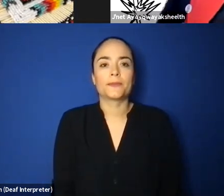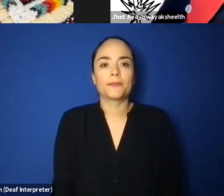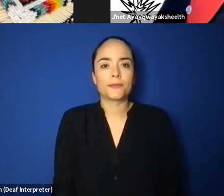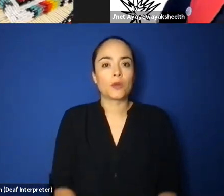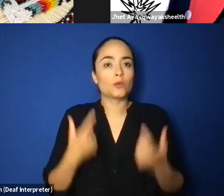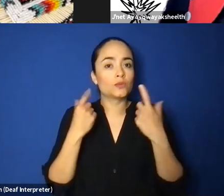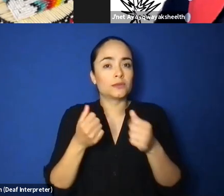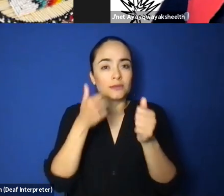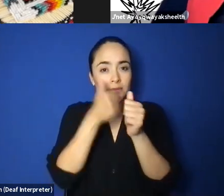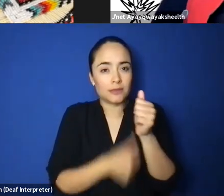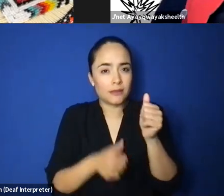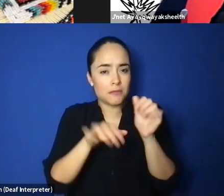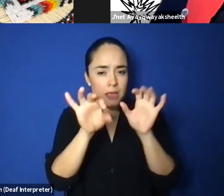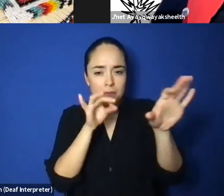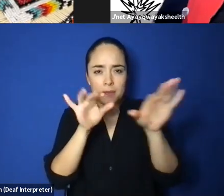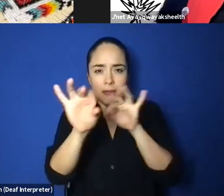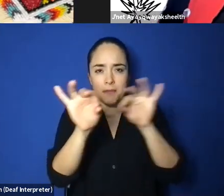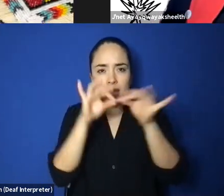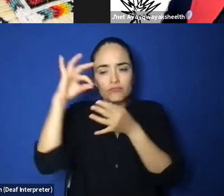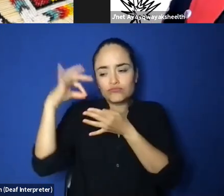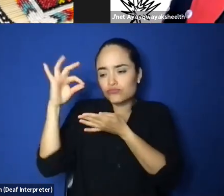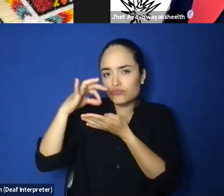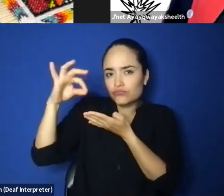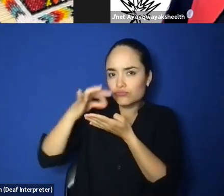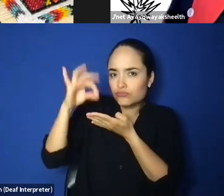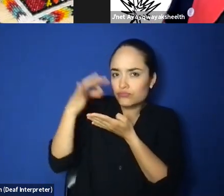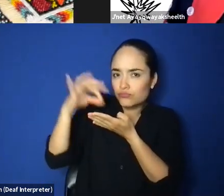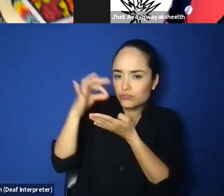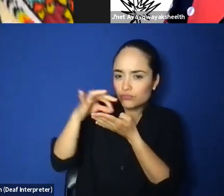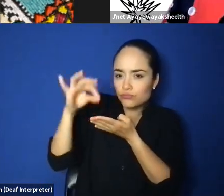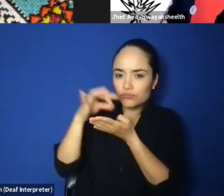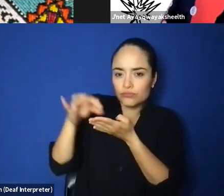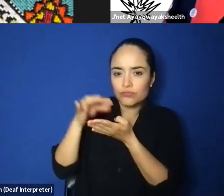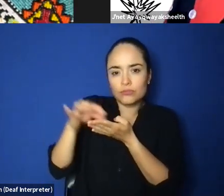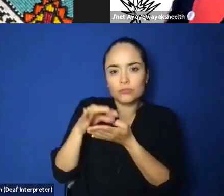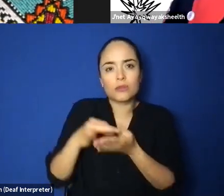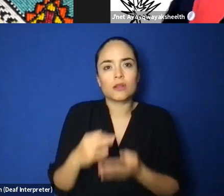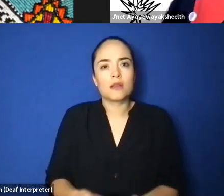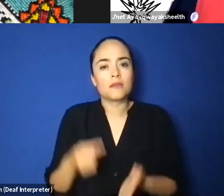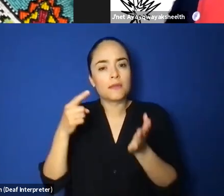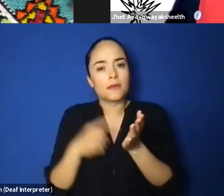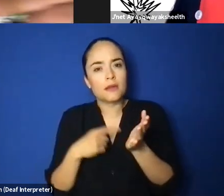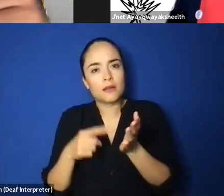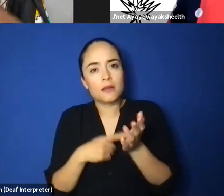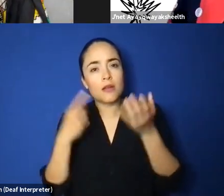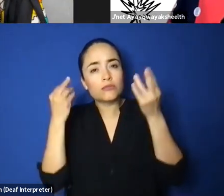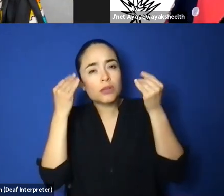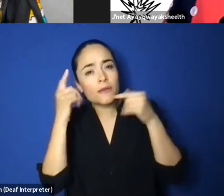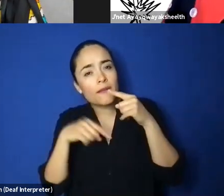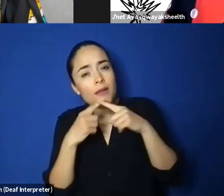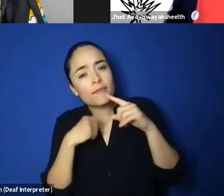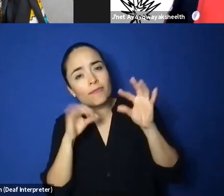on a thread, sometimes um thinking about, like, my family, my role as a grass dancer. Sometimes I might